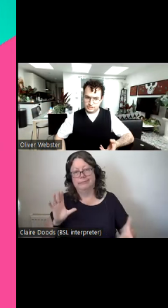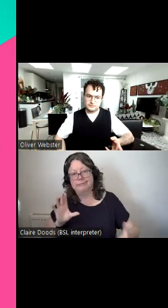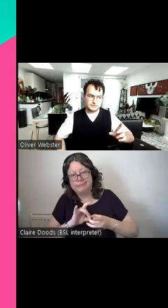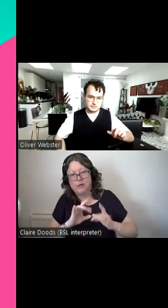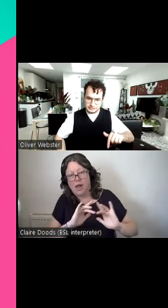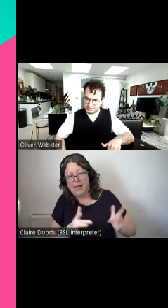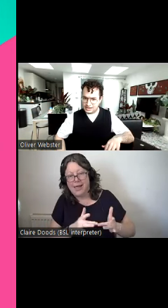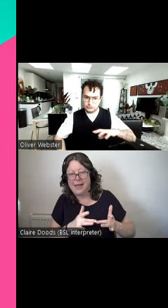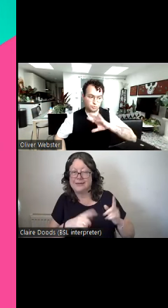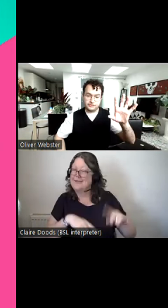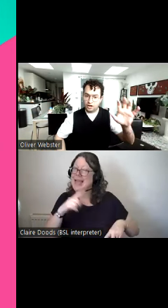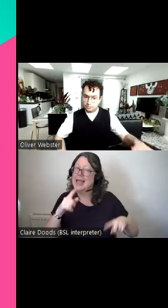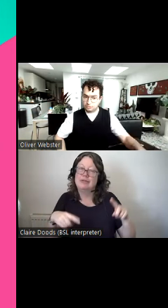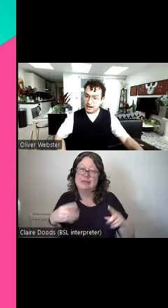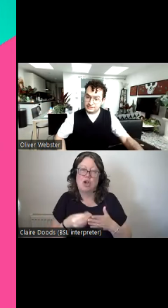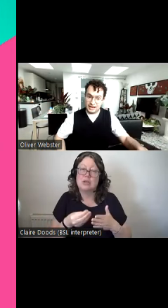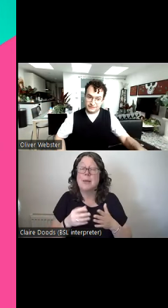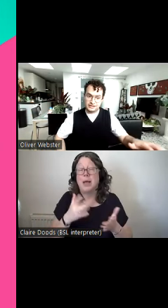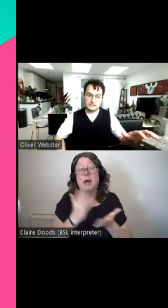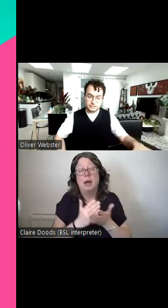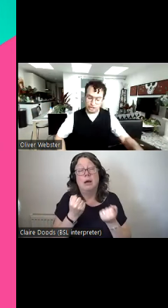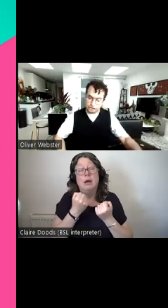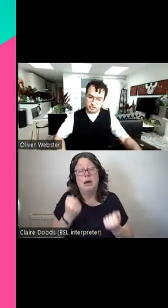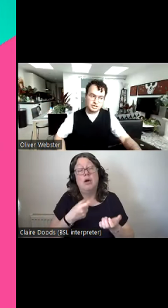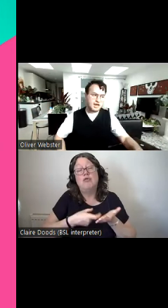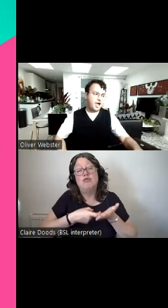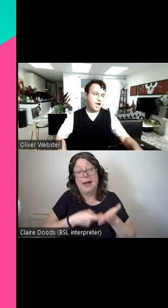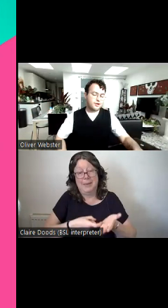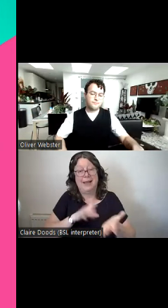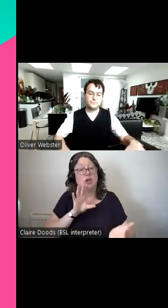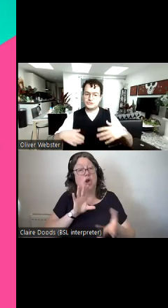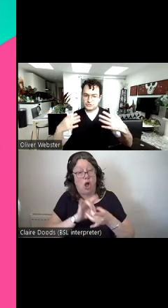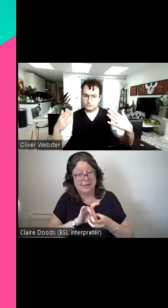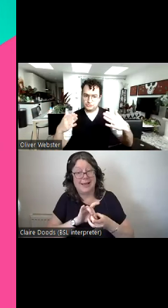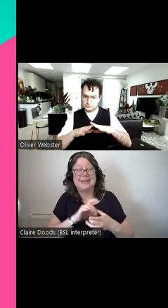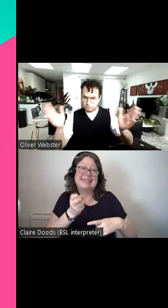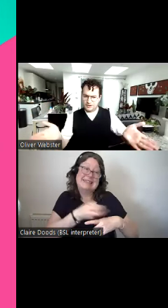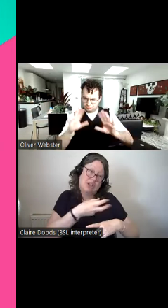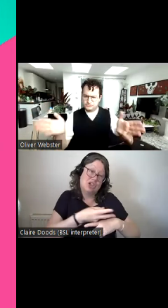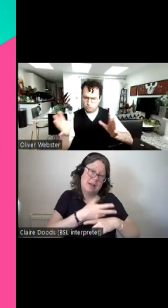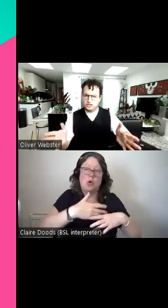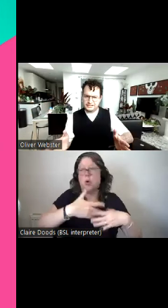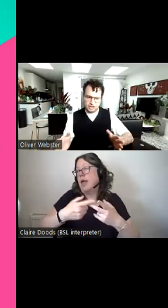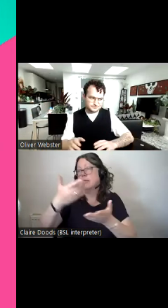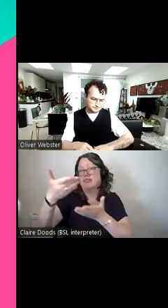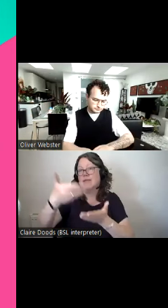with StageText or one of the other providers and having a discussion to scope out what your needs are,